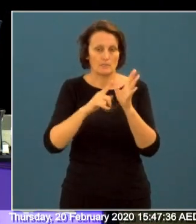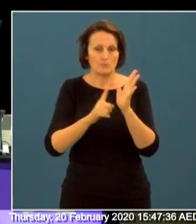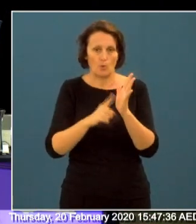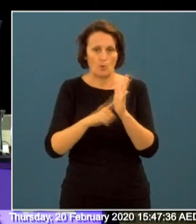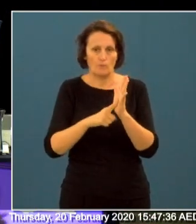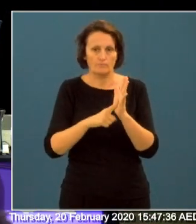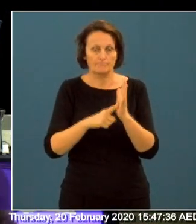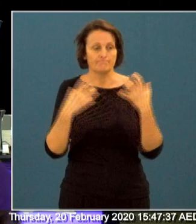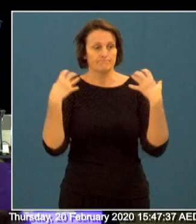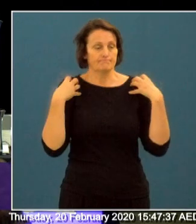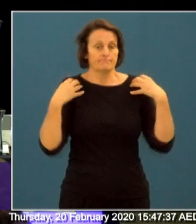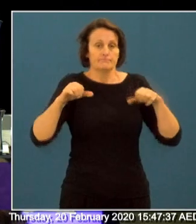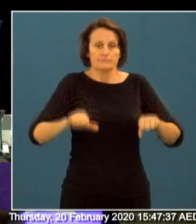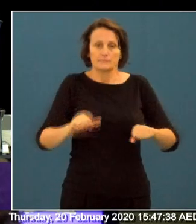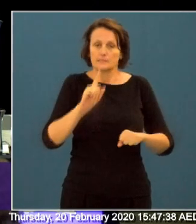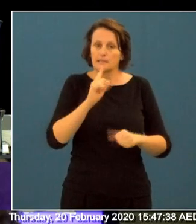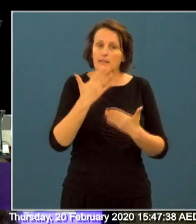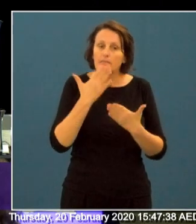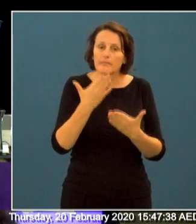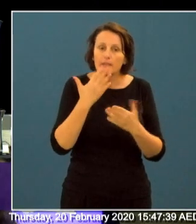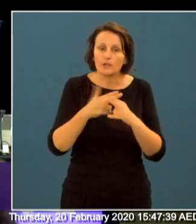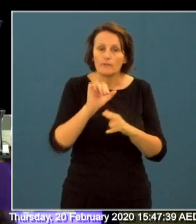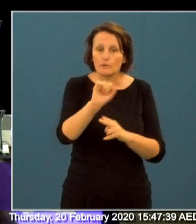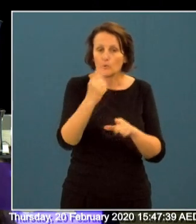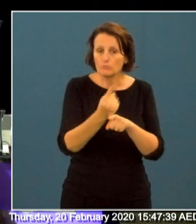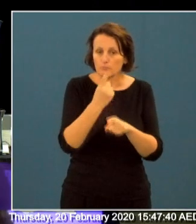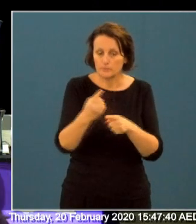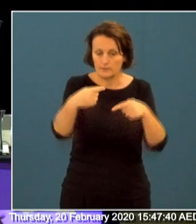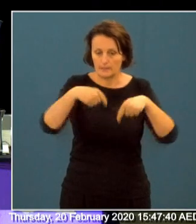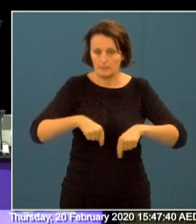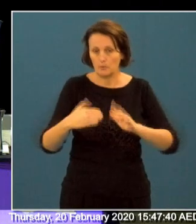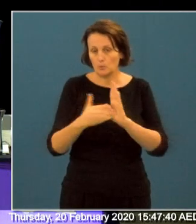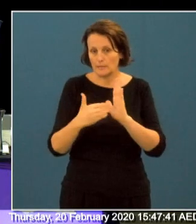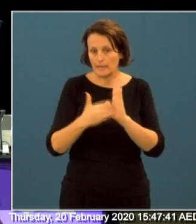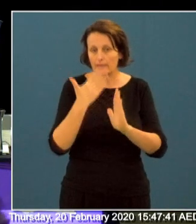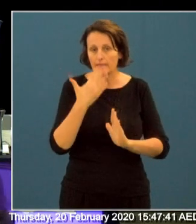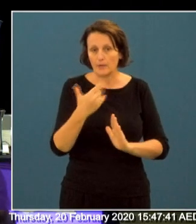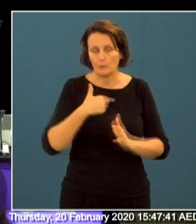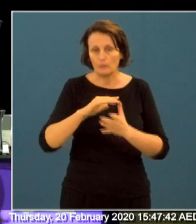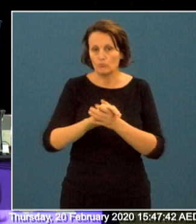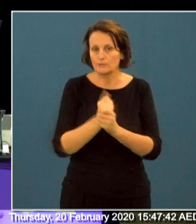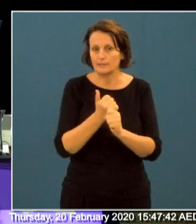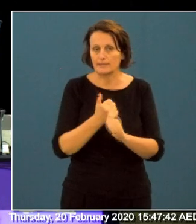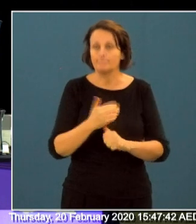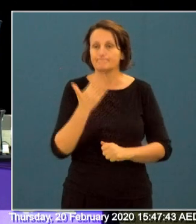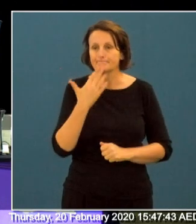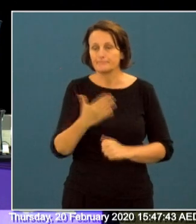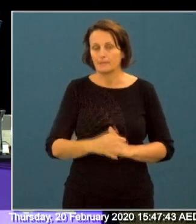Dr Small, thank you very much for both your statement and coming and giving evidence. We do appreciate it. Thank you. Thank you.